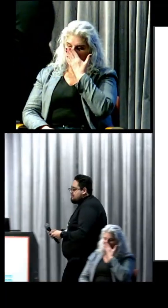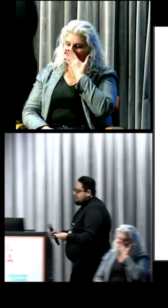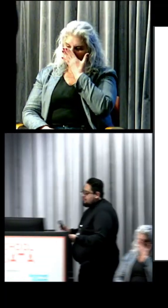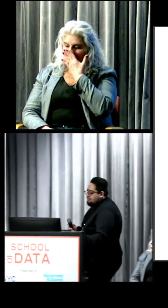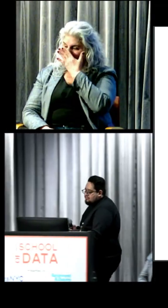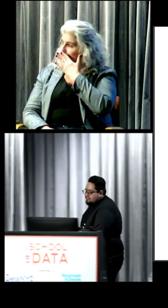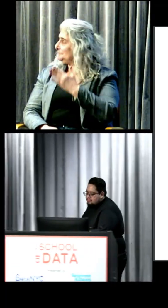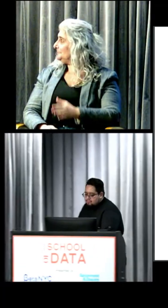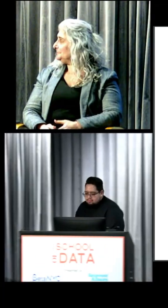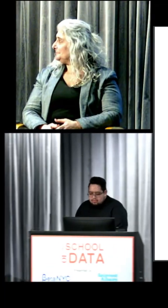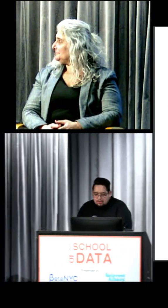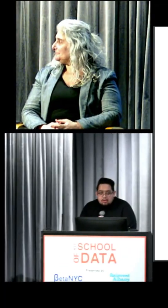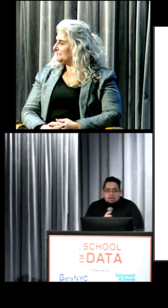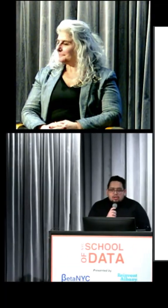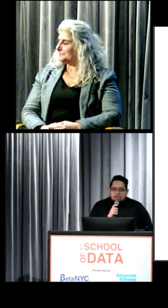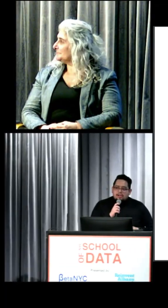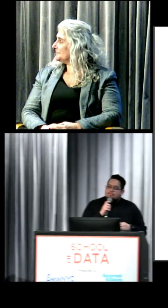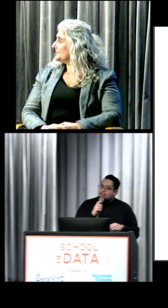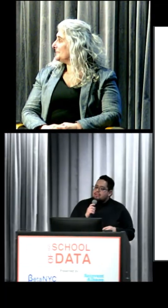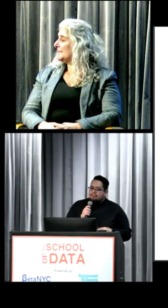what we're all trying to do here.